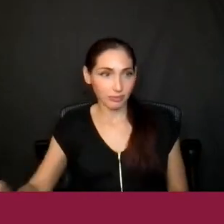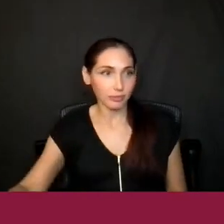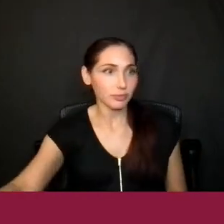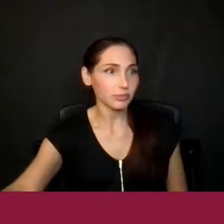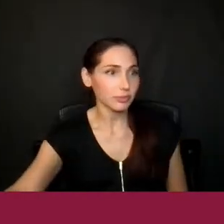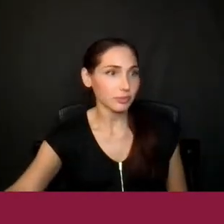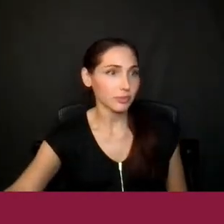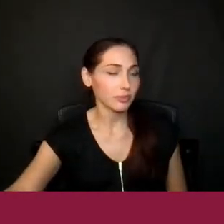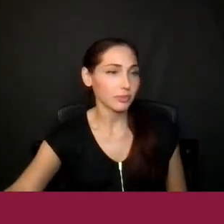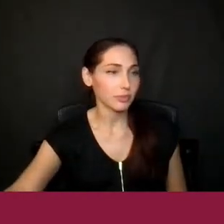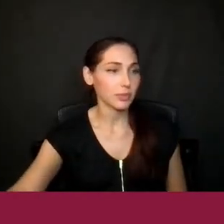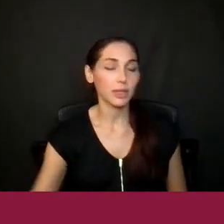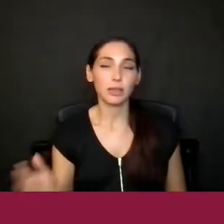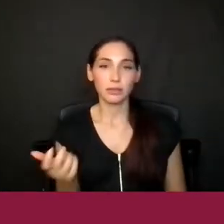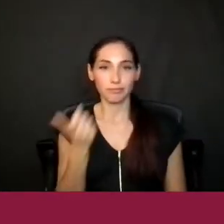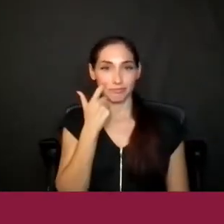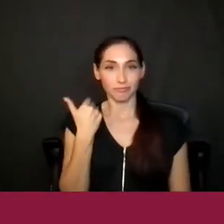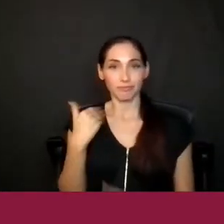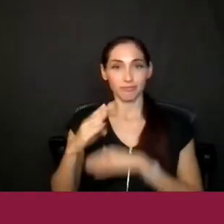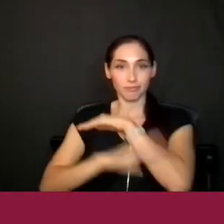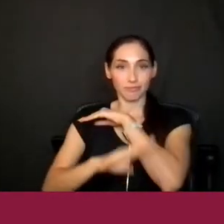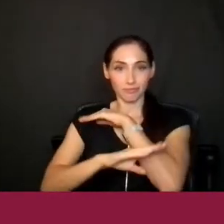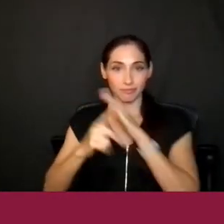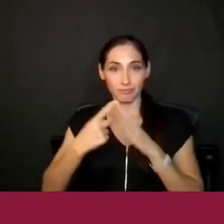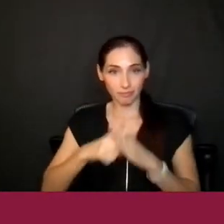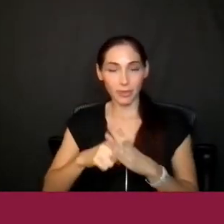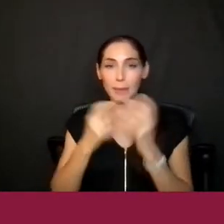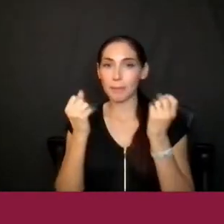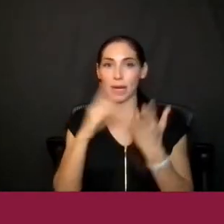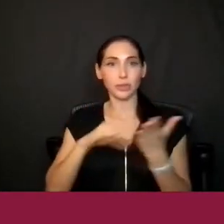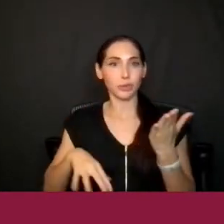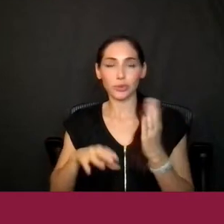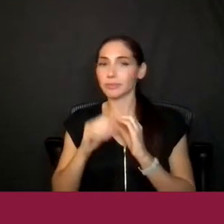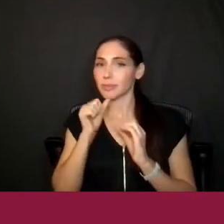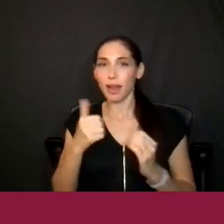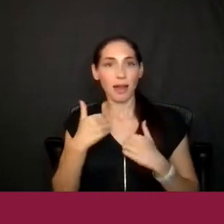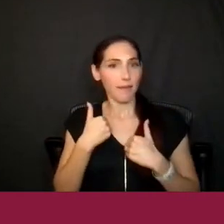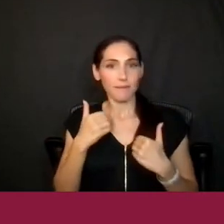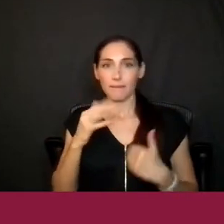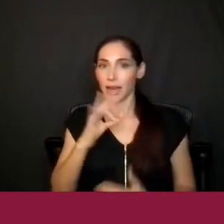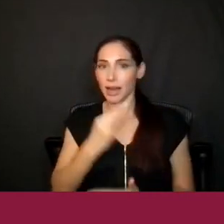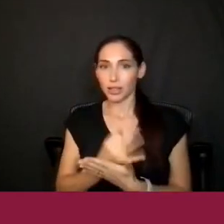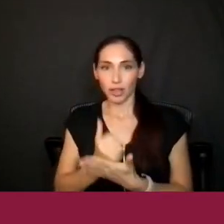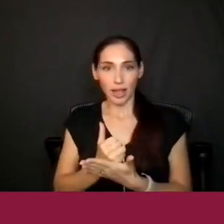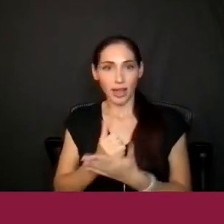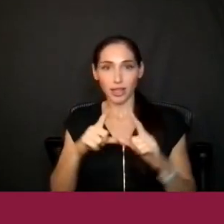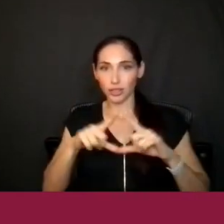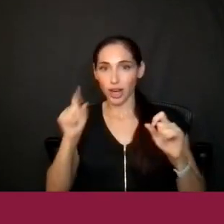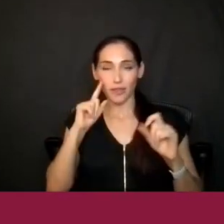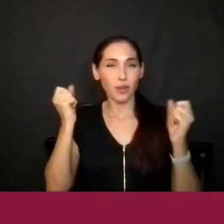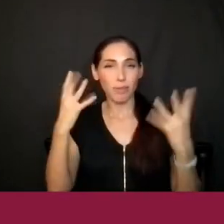At the start of the fall term, a number of students did not receive their anticipated financial aid due to various reasons within the Department of Education.